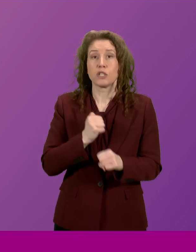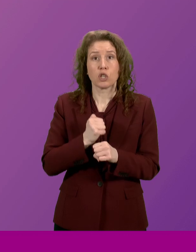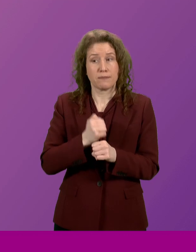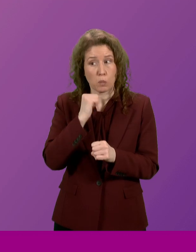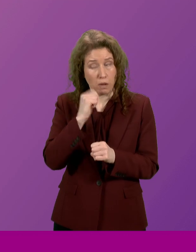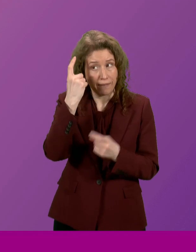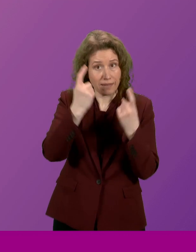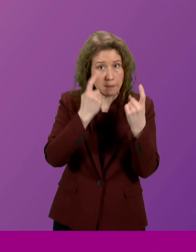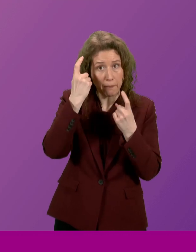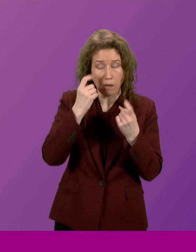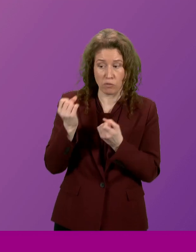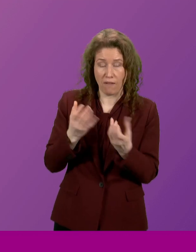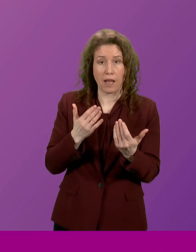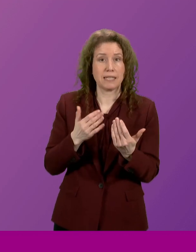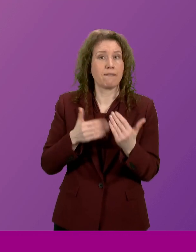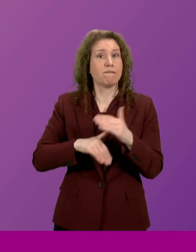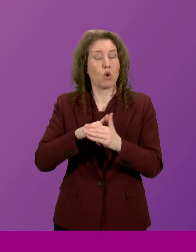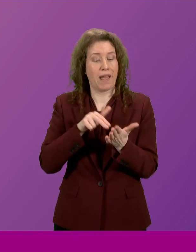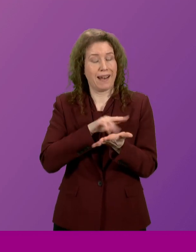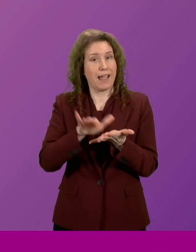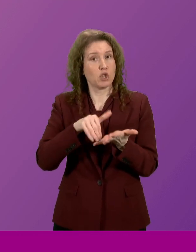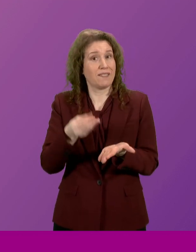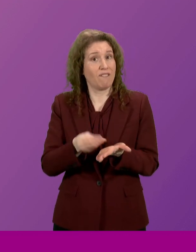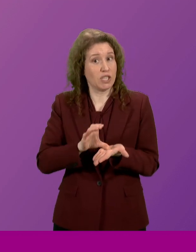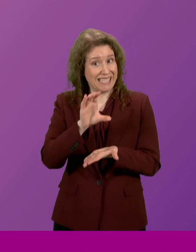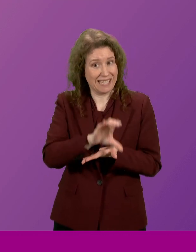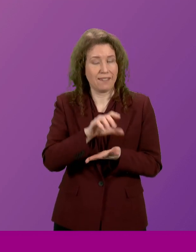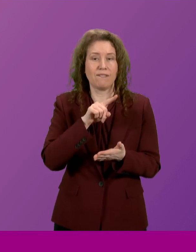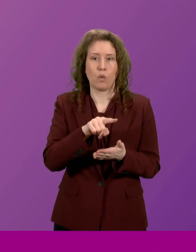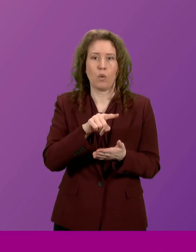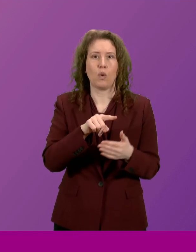consideration to providing full national health service funding for genomic testing